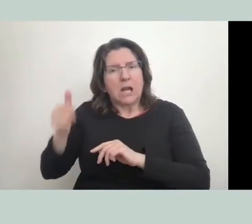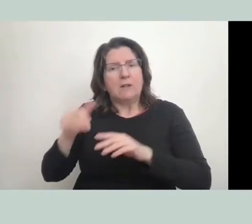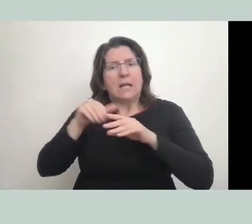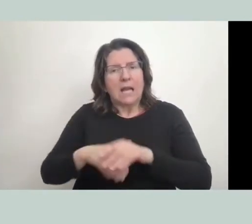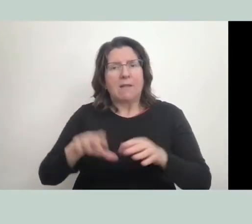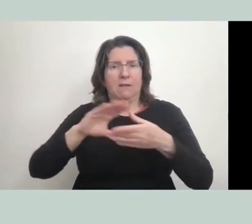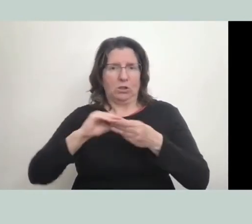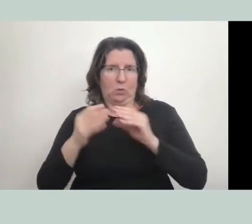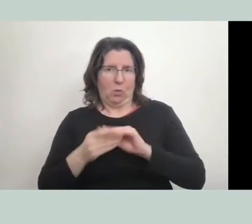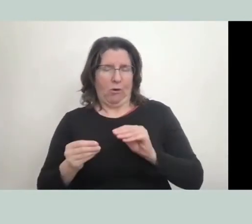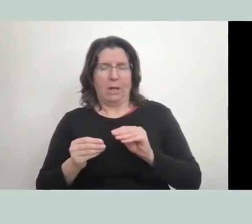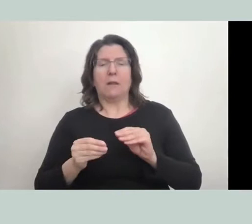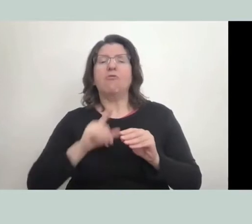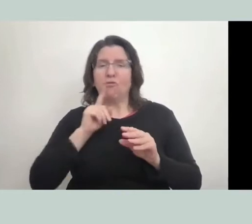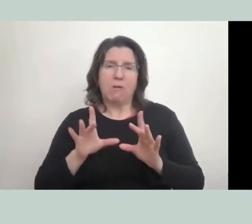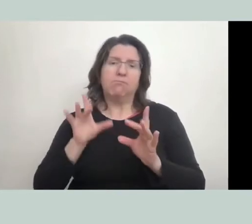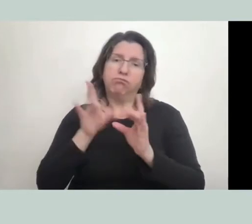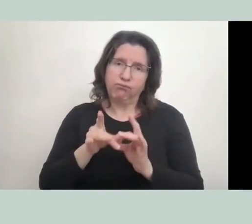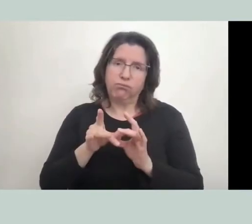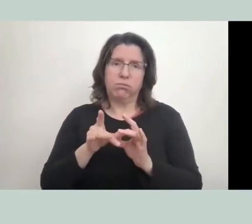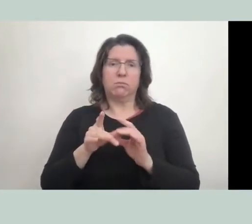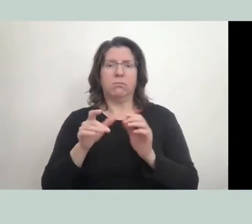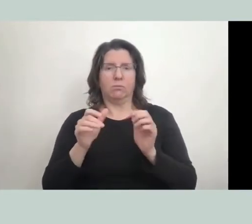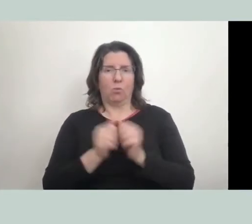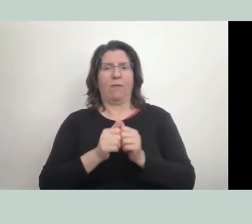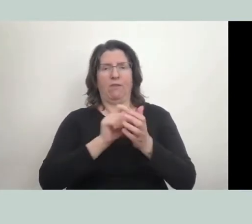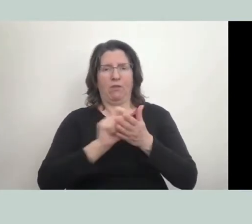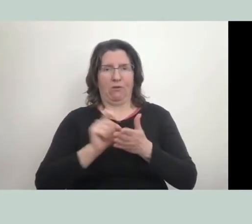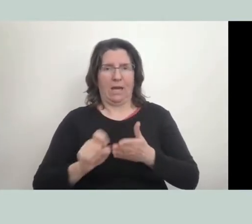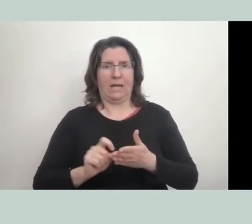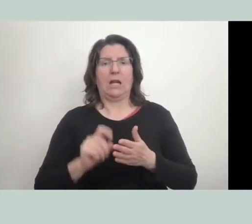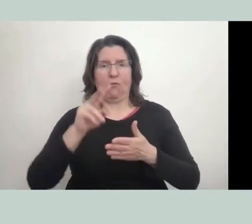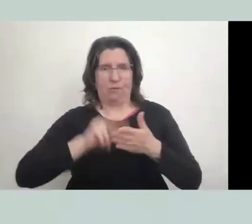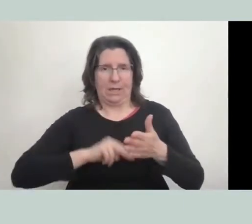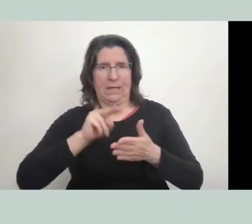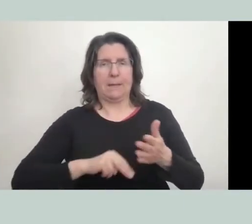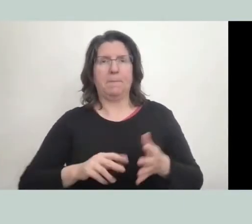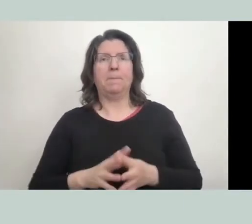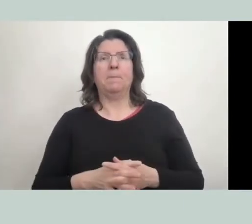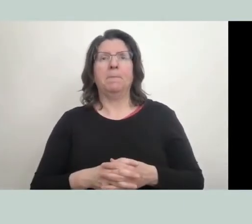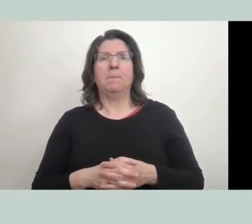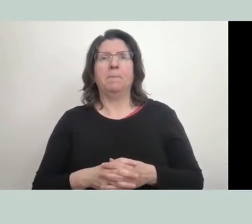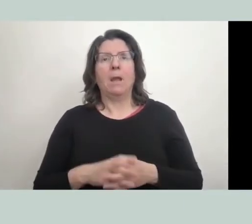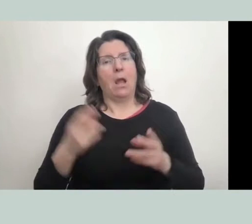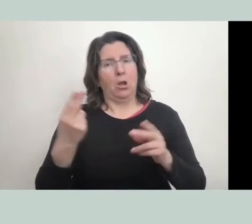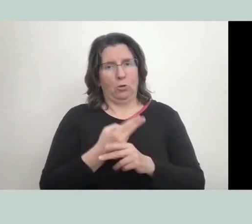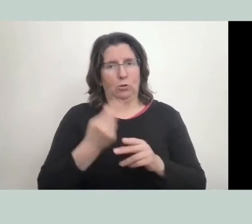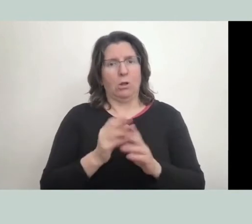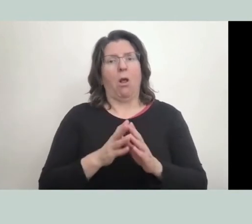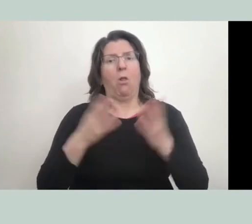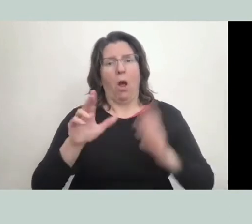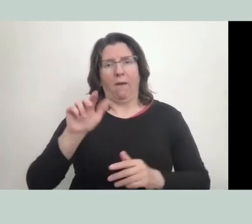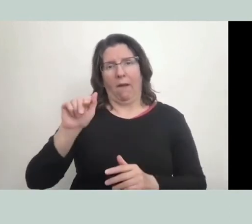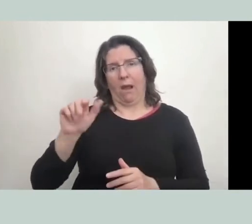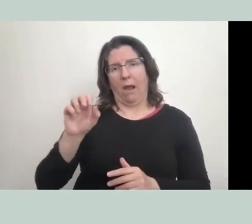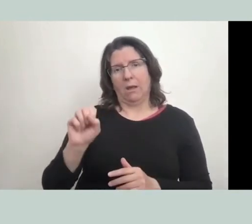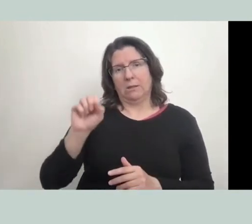Where they can see themselves in the stories. It CAN help with their writing.